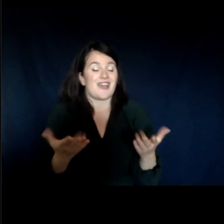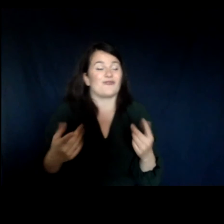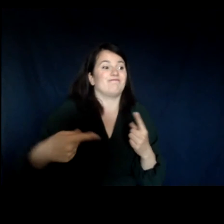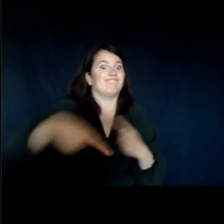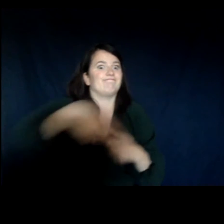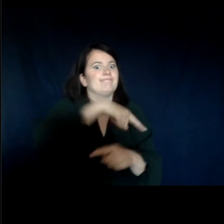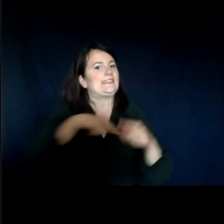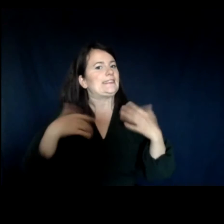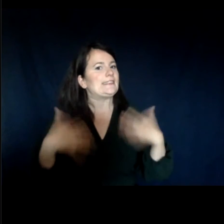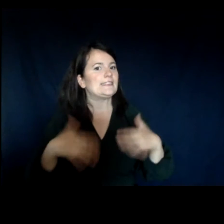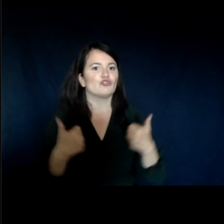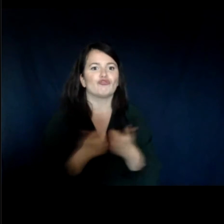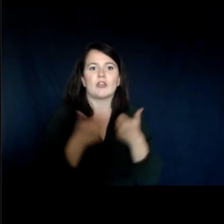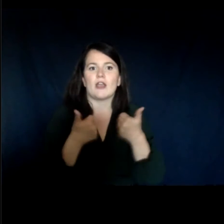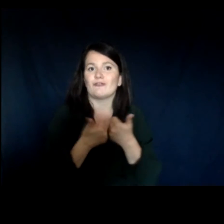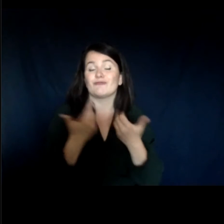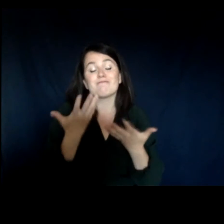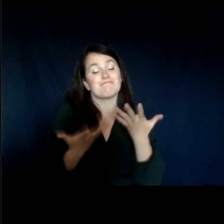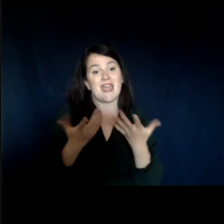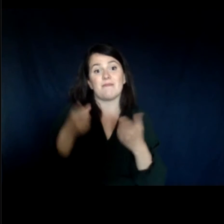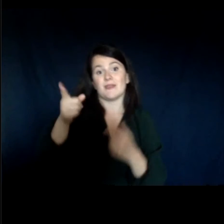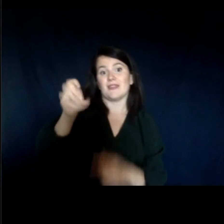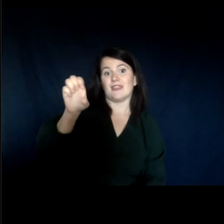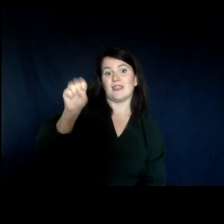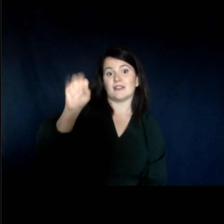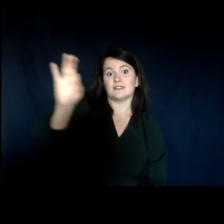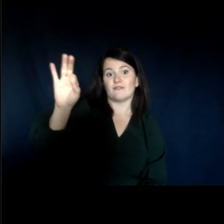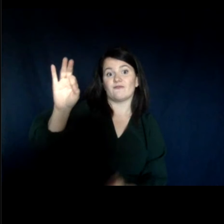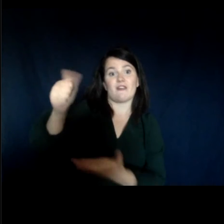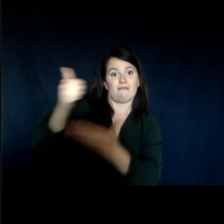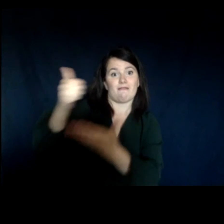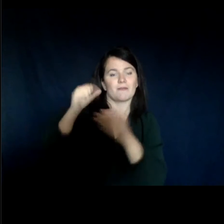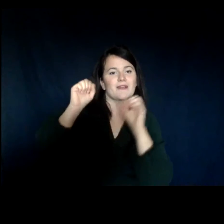to strengthen training particularly in technologies,